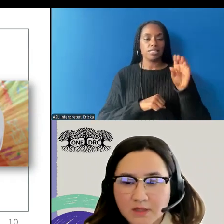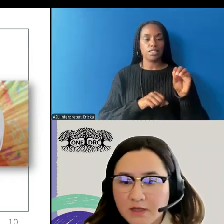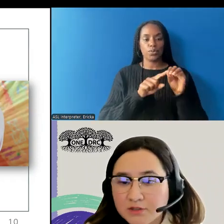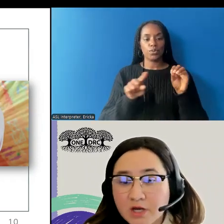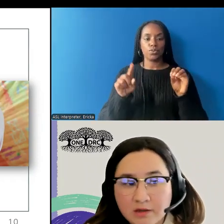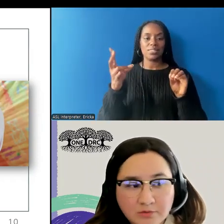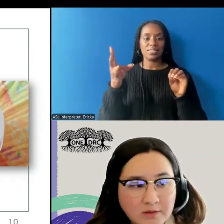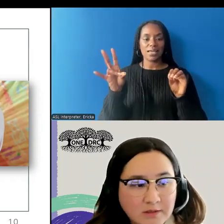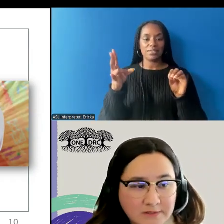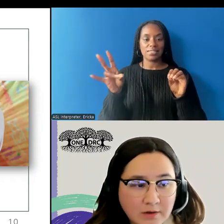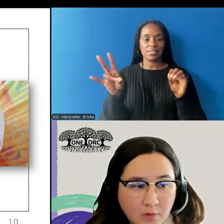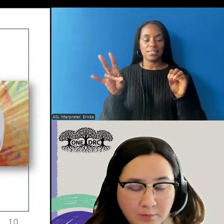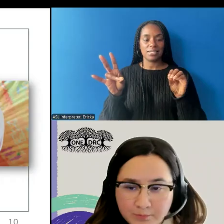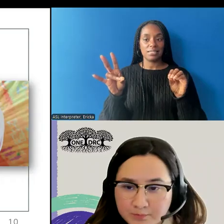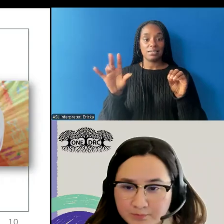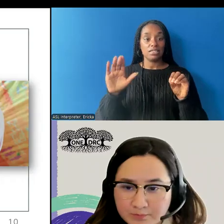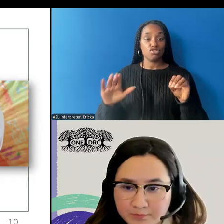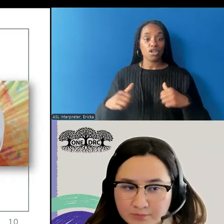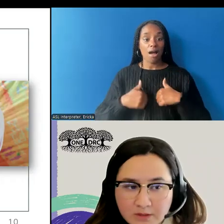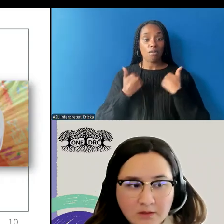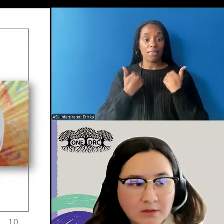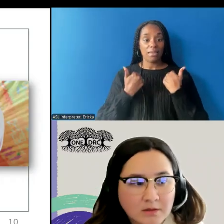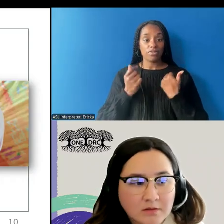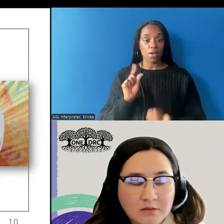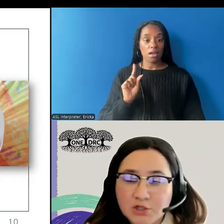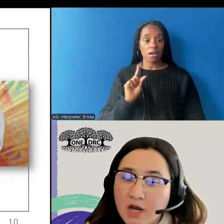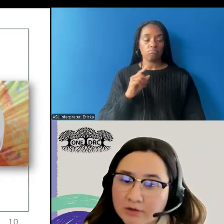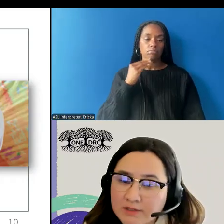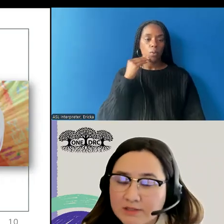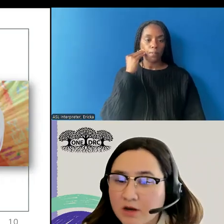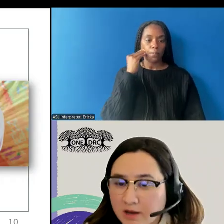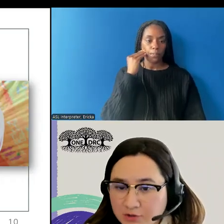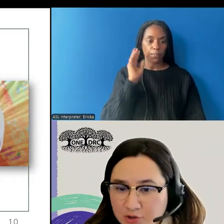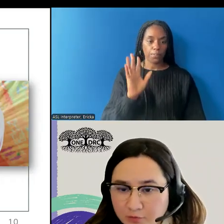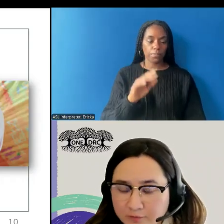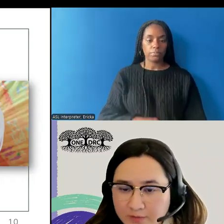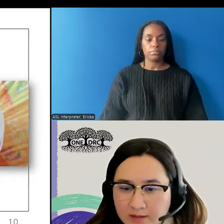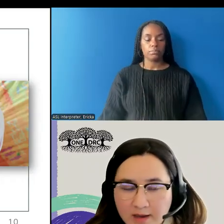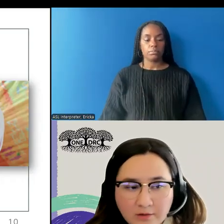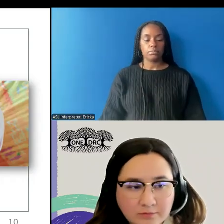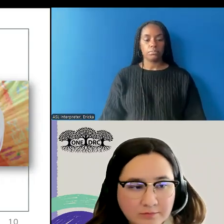and the child lives at home. The child is not eligible for Medi-cal.